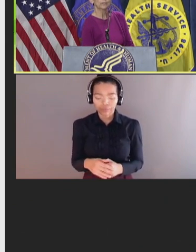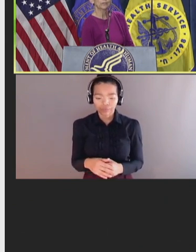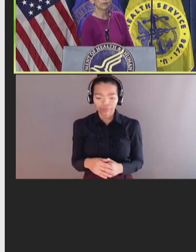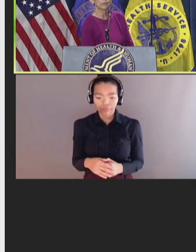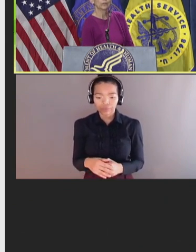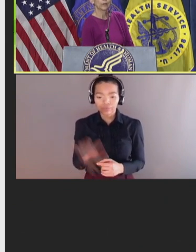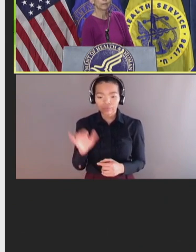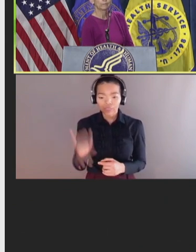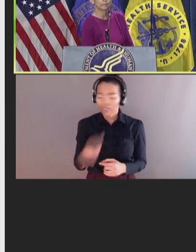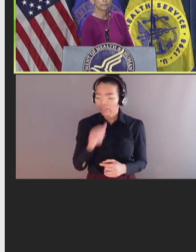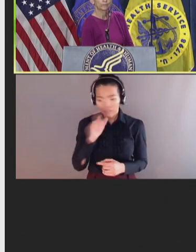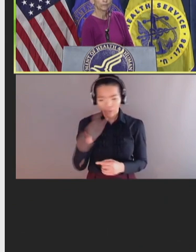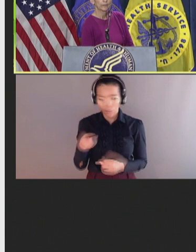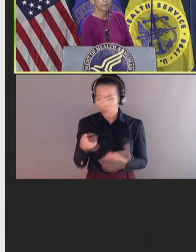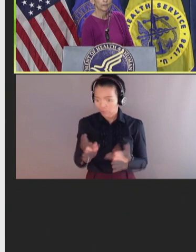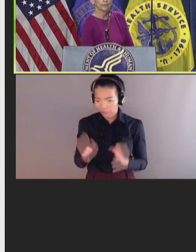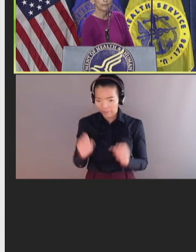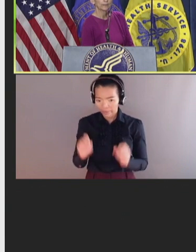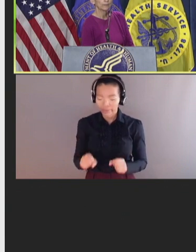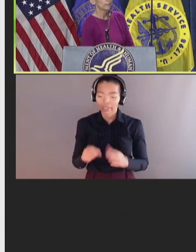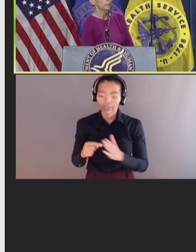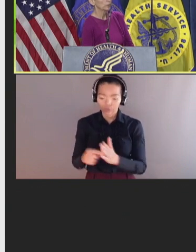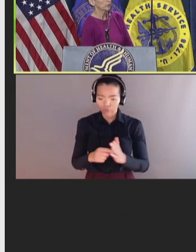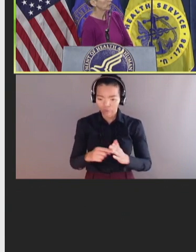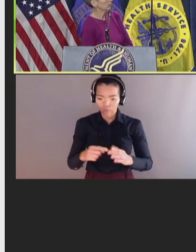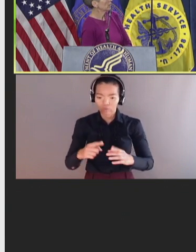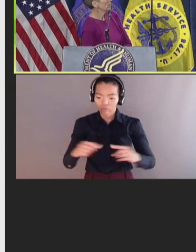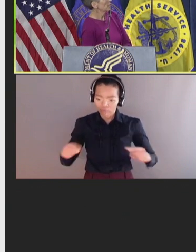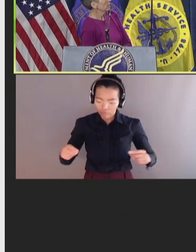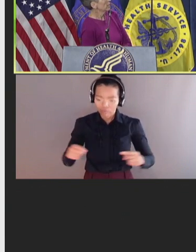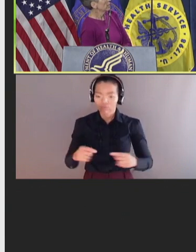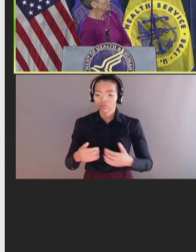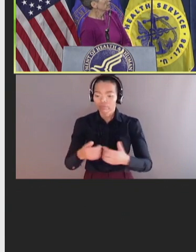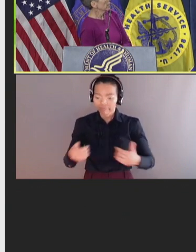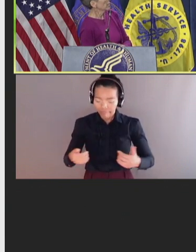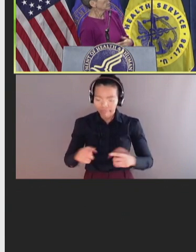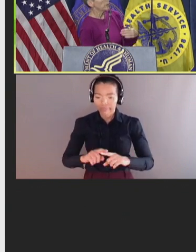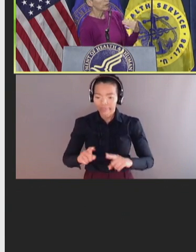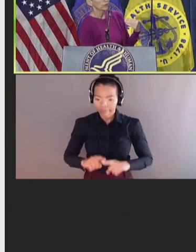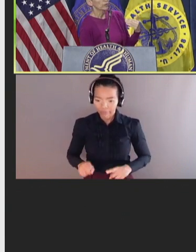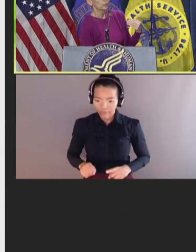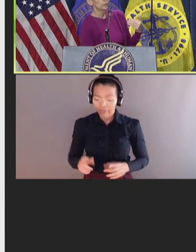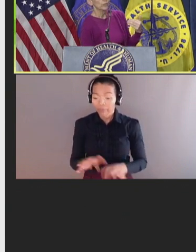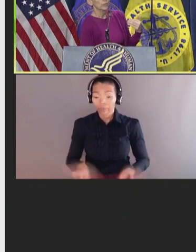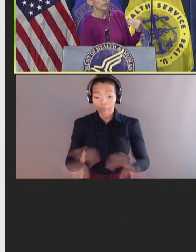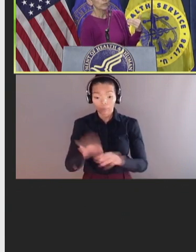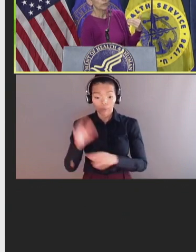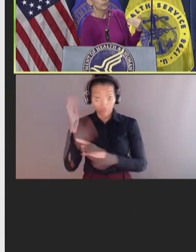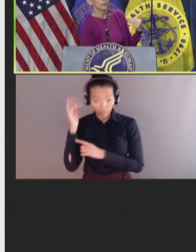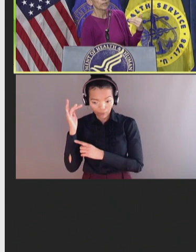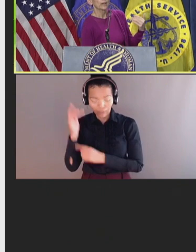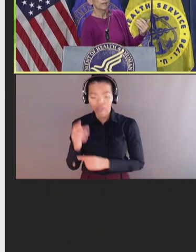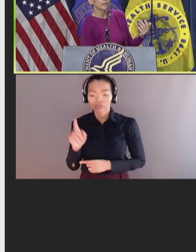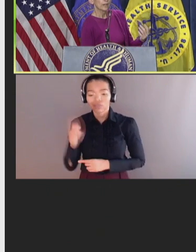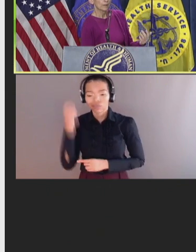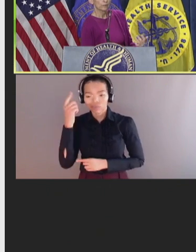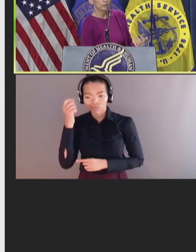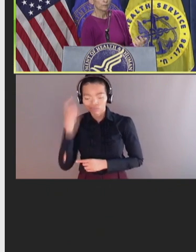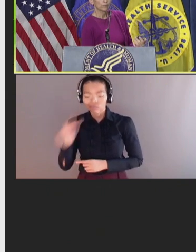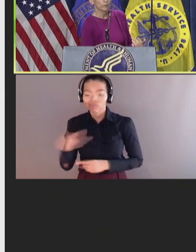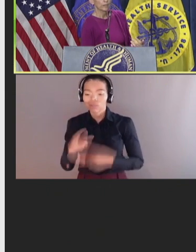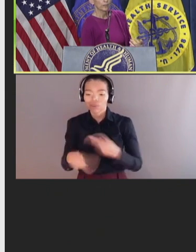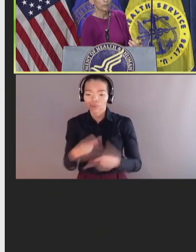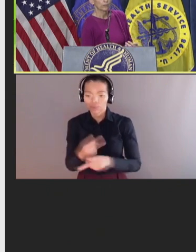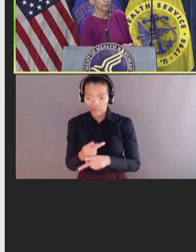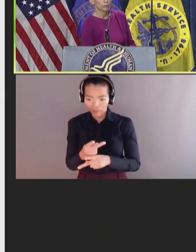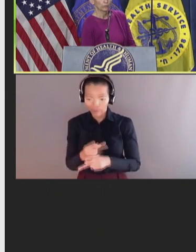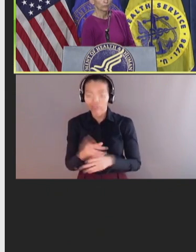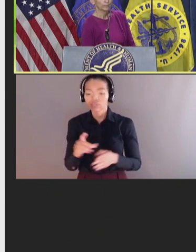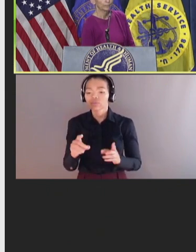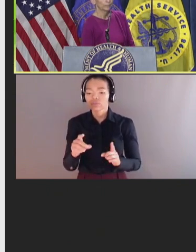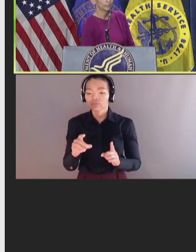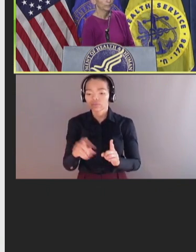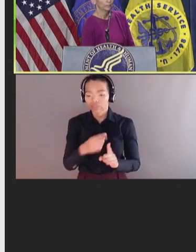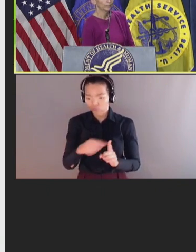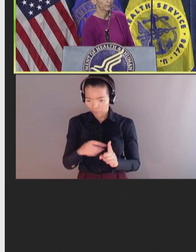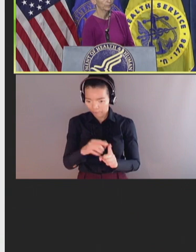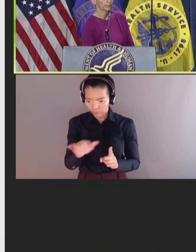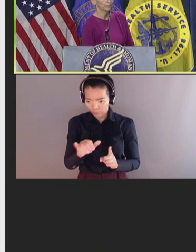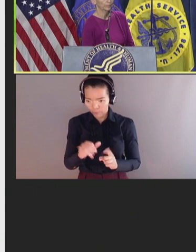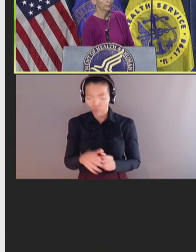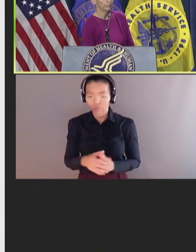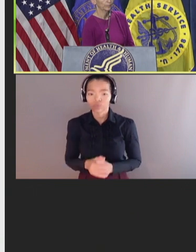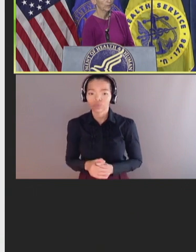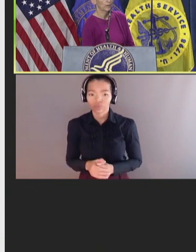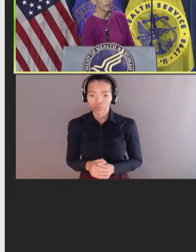only way, and that is important because we need to understand other types of discrimination too.